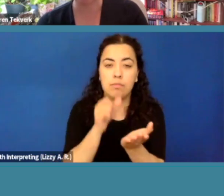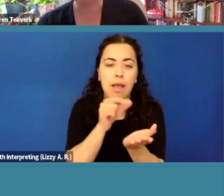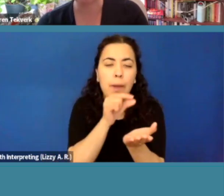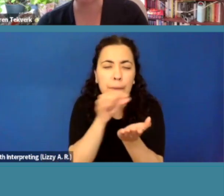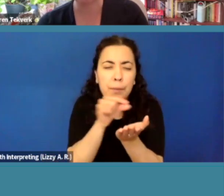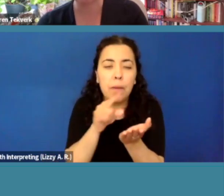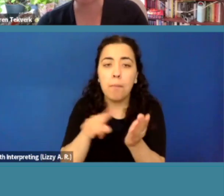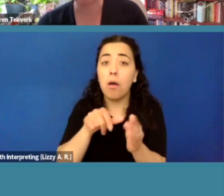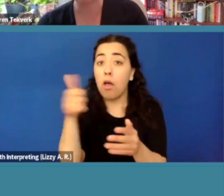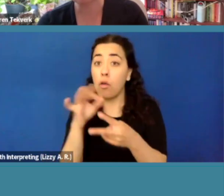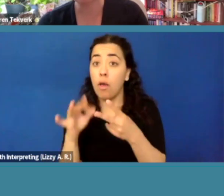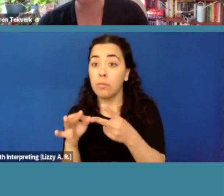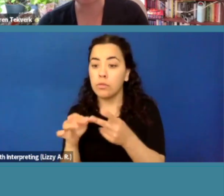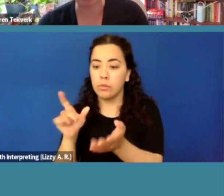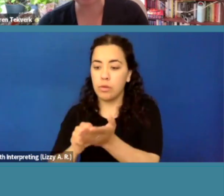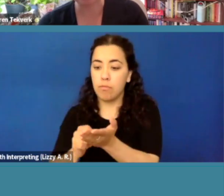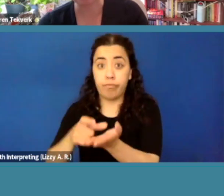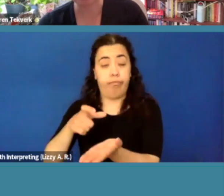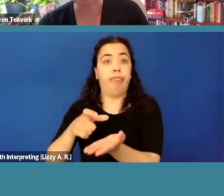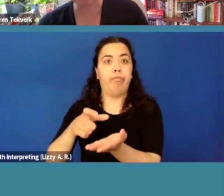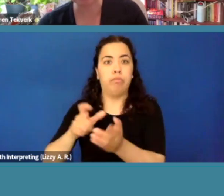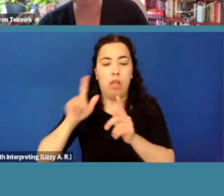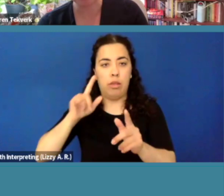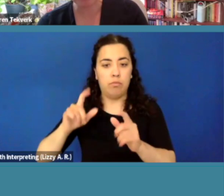especially, again, things like maps and Playbills.